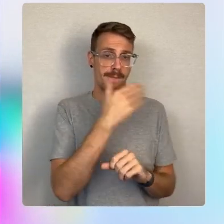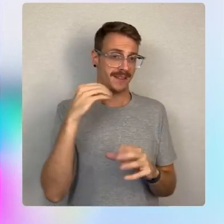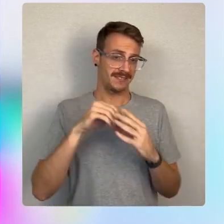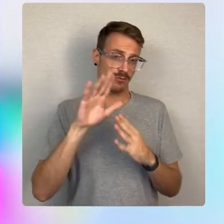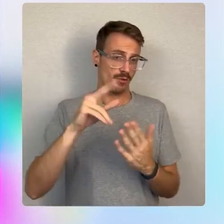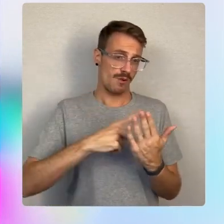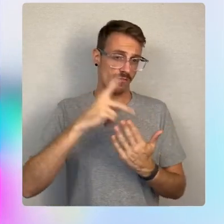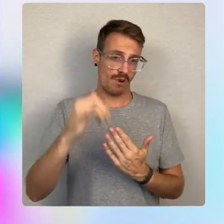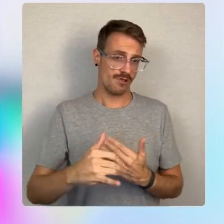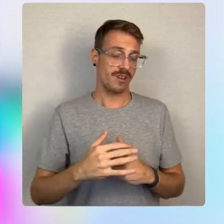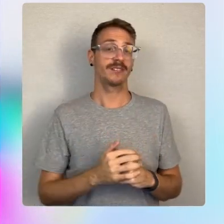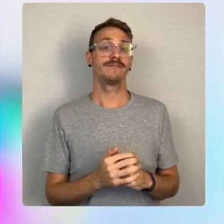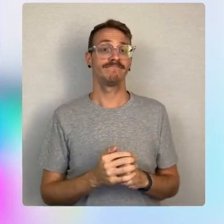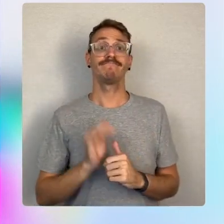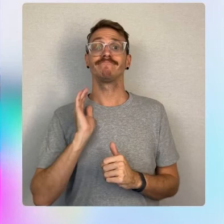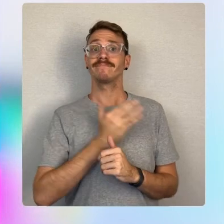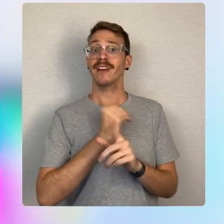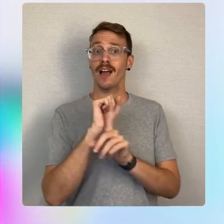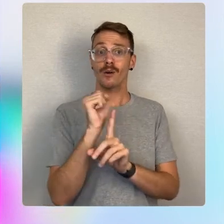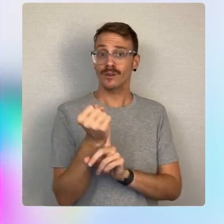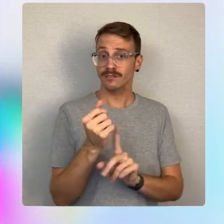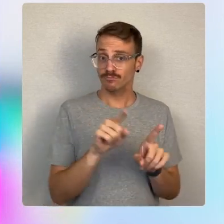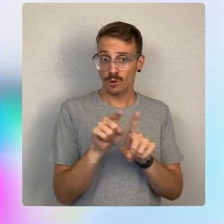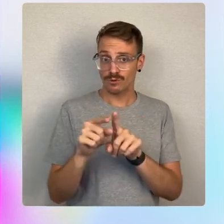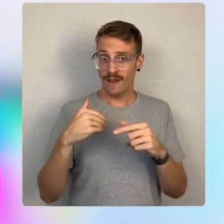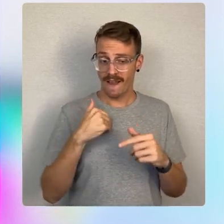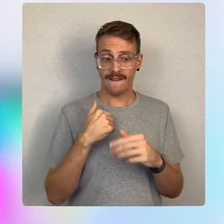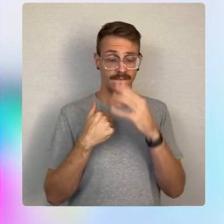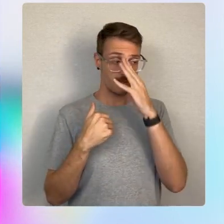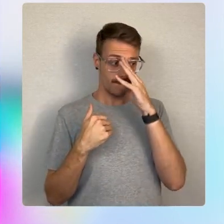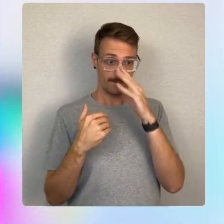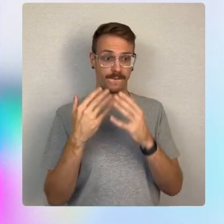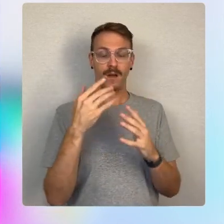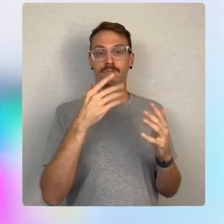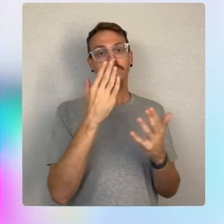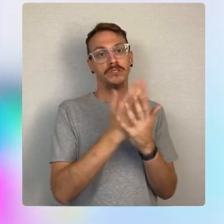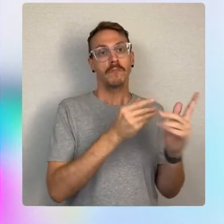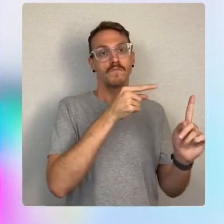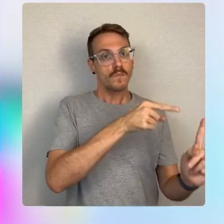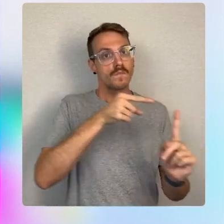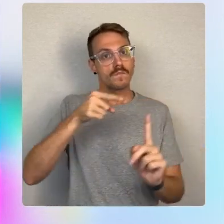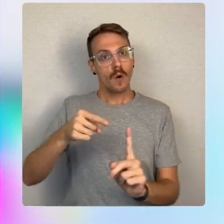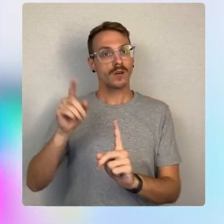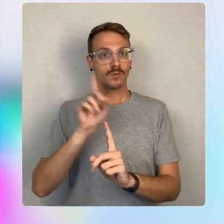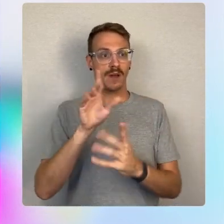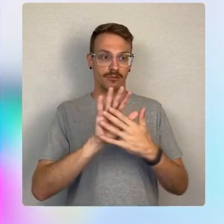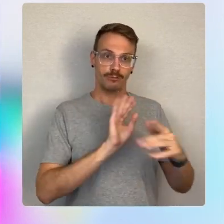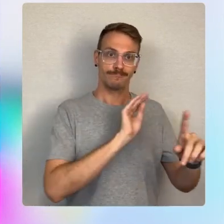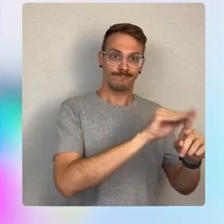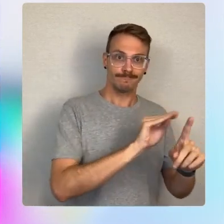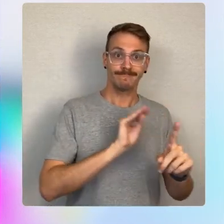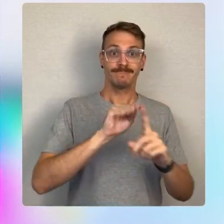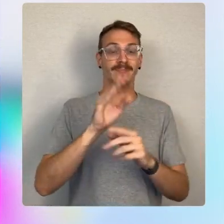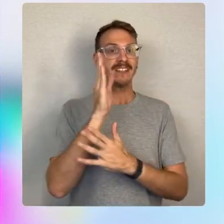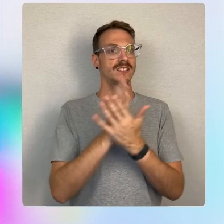In our case, we also had a couple of points that we needed to implement some workarounds.